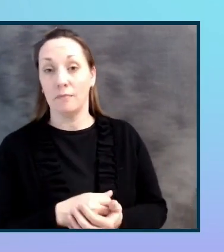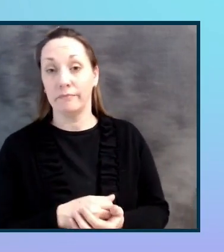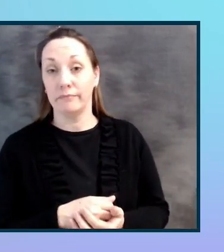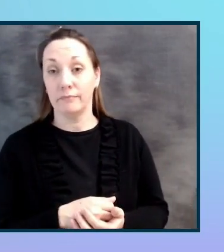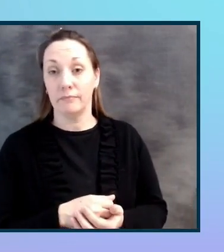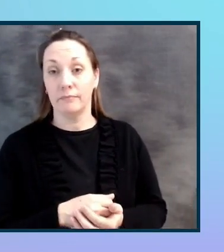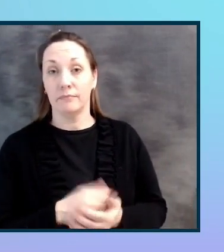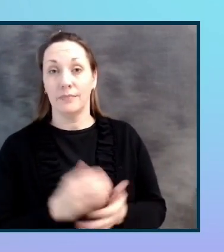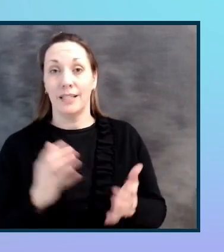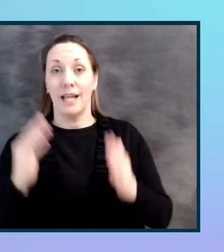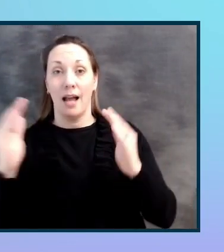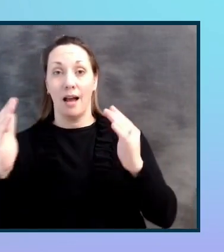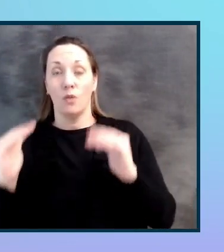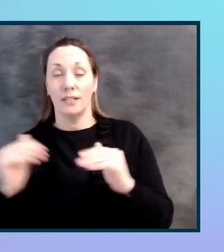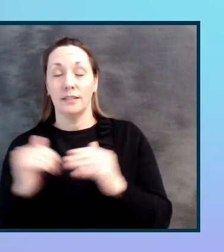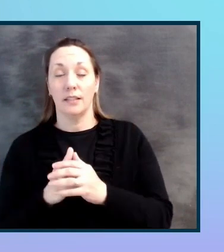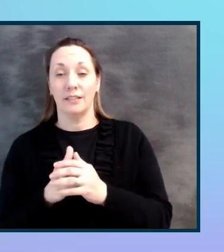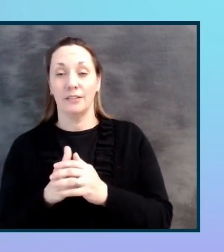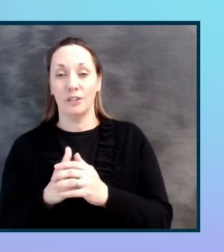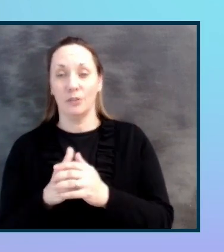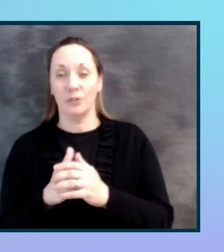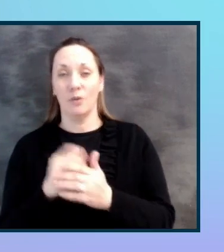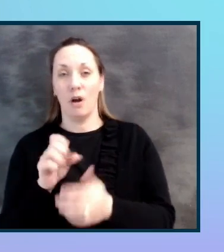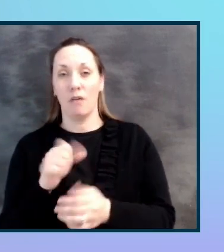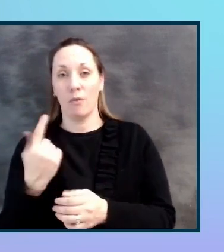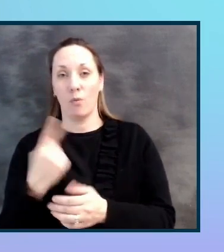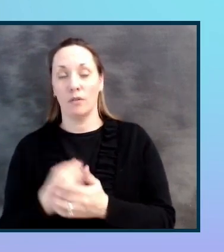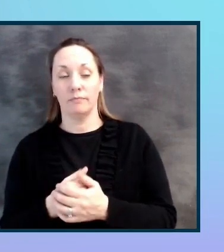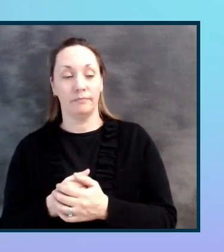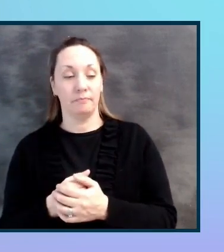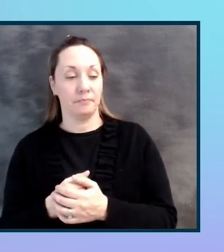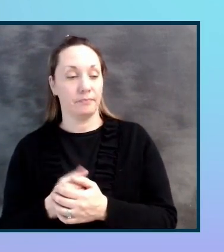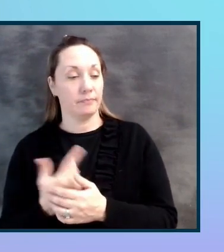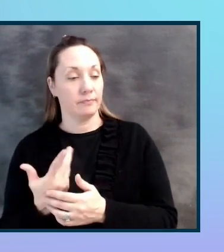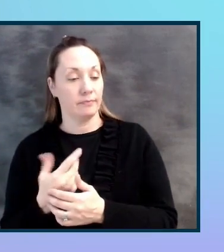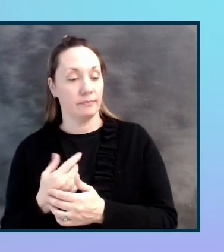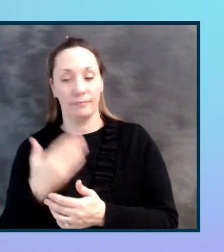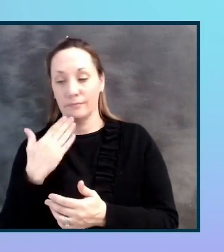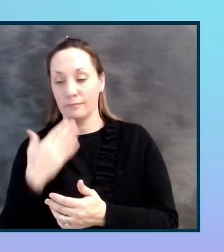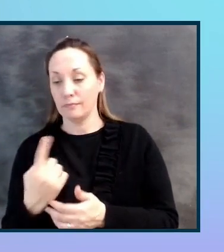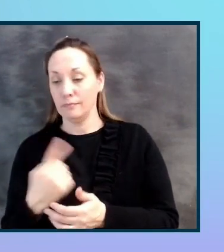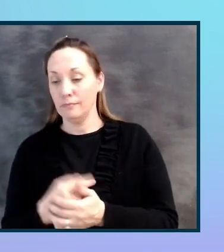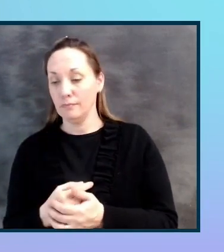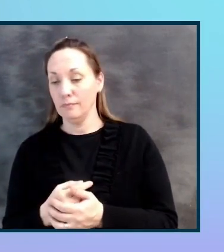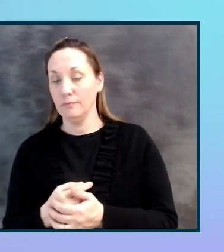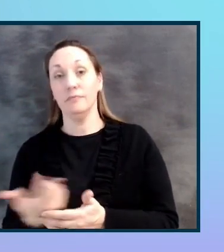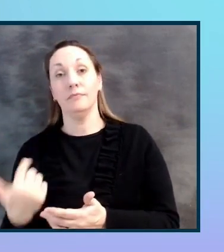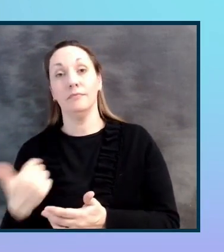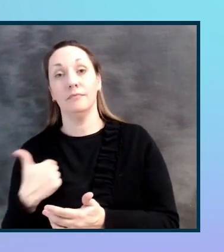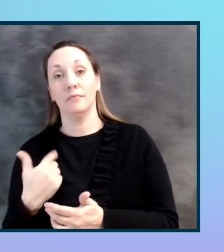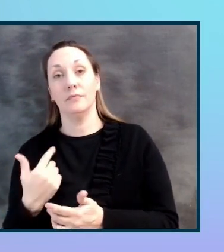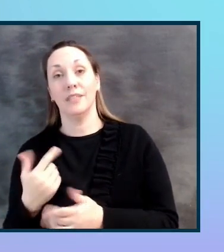Let's get in to another one. Here's a good one. This is also anonymous.